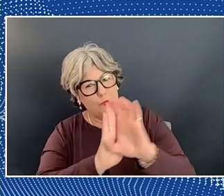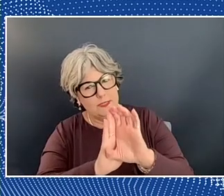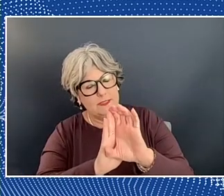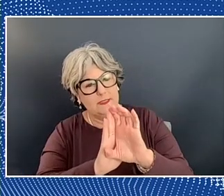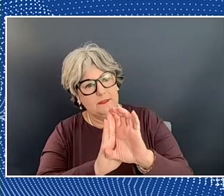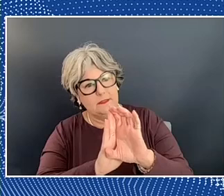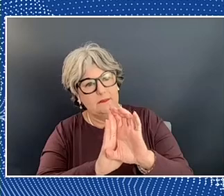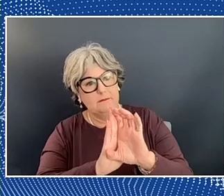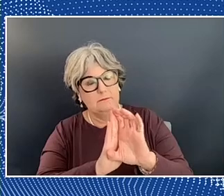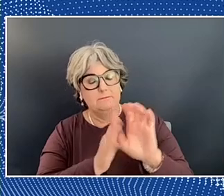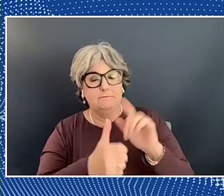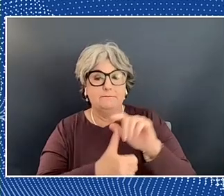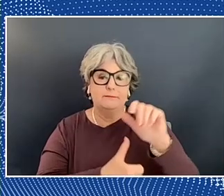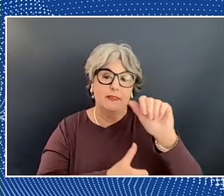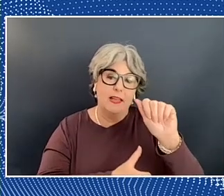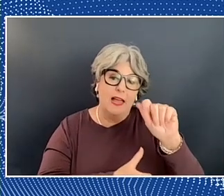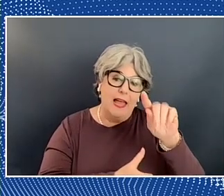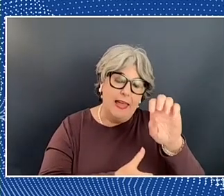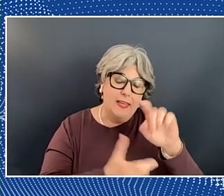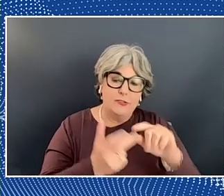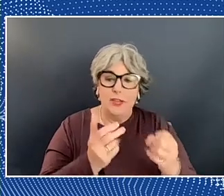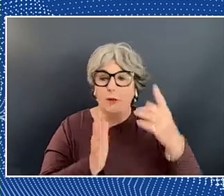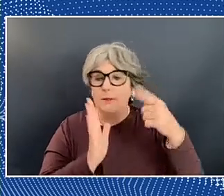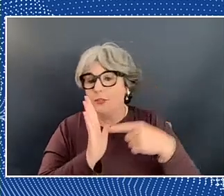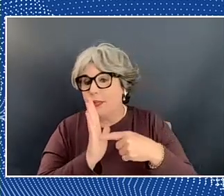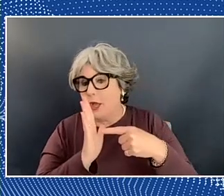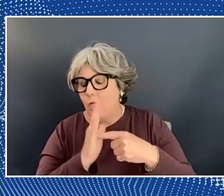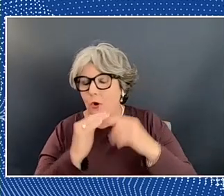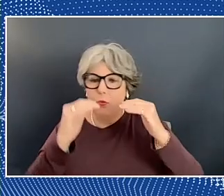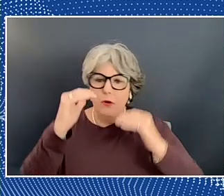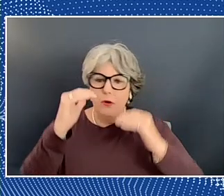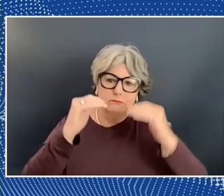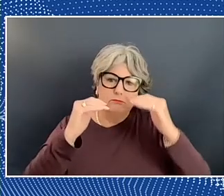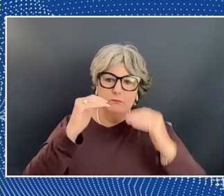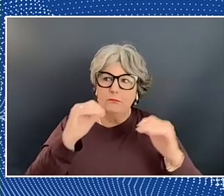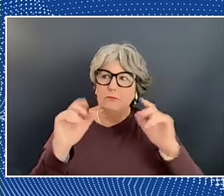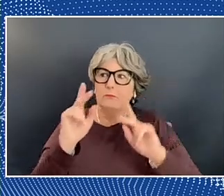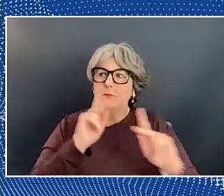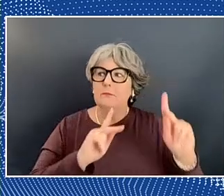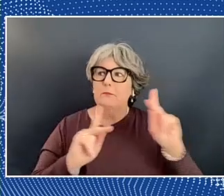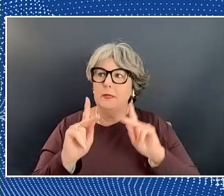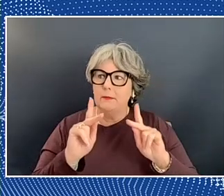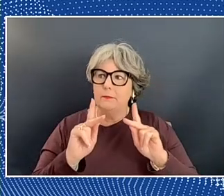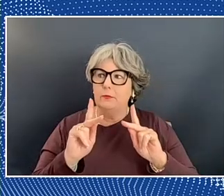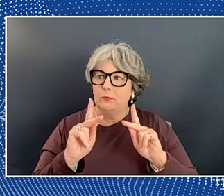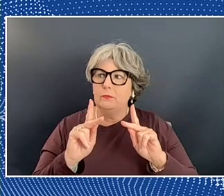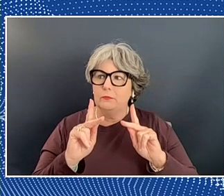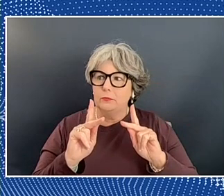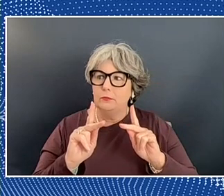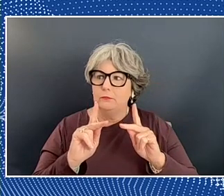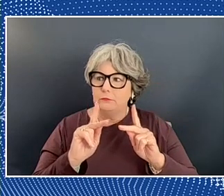debt balance, things like that, what threshold would be for people to be able to get forgiveness? And under the Secretary's asserted